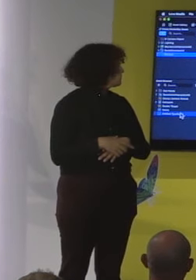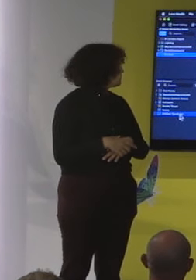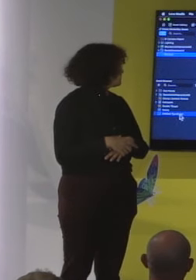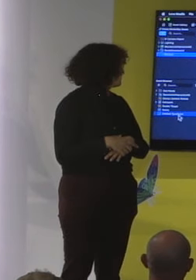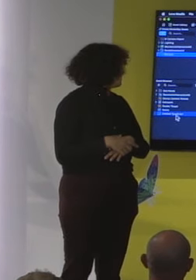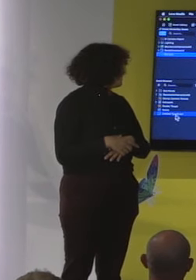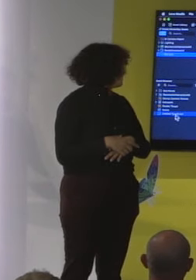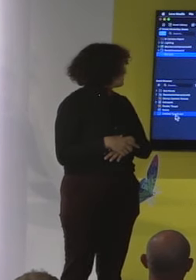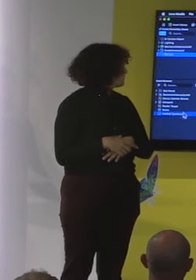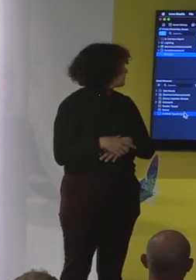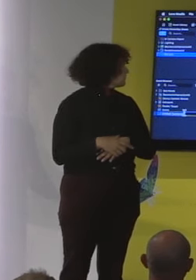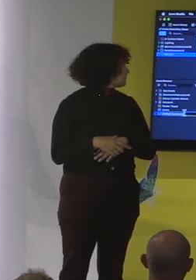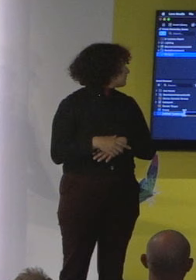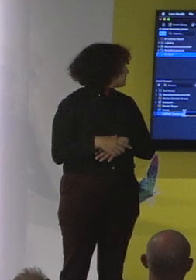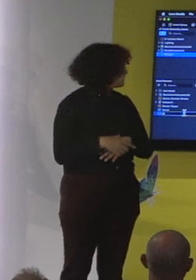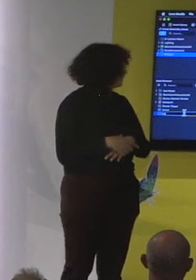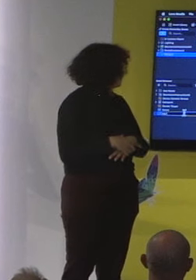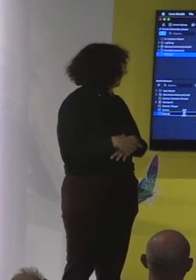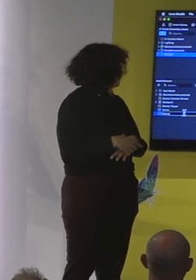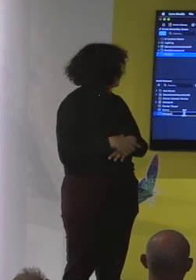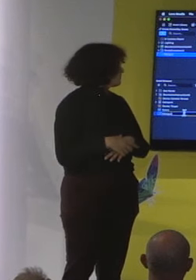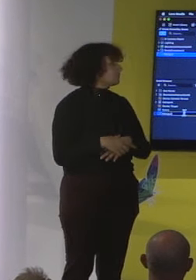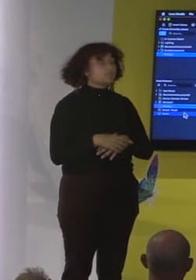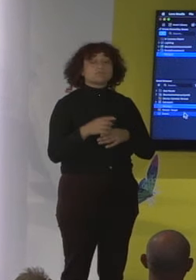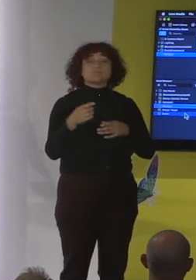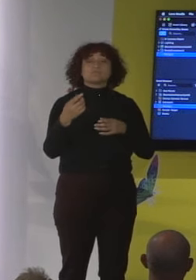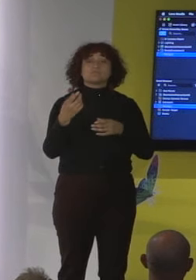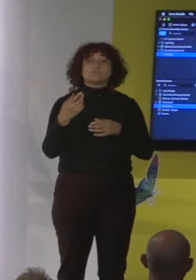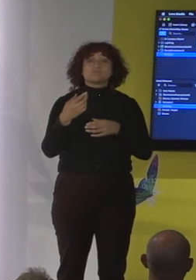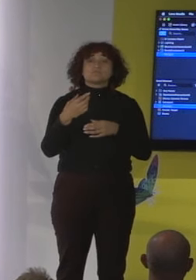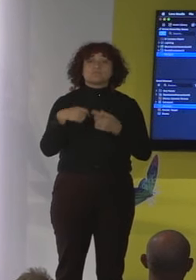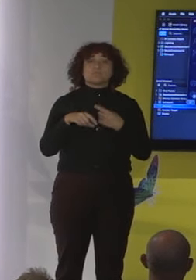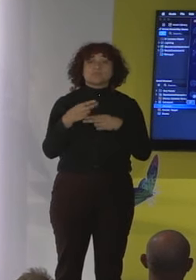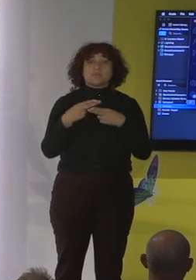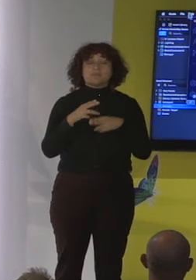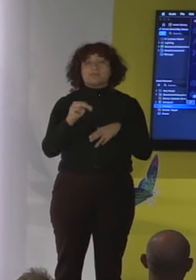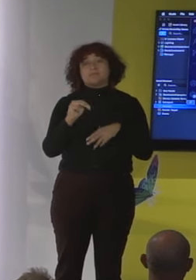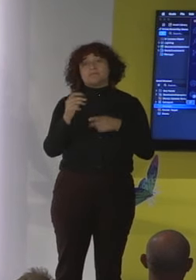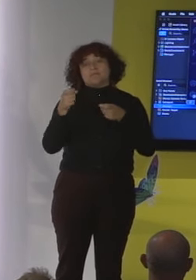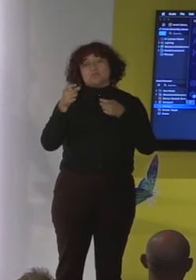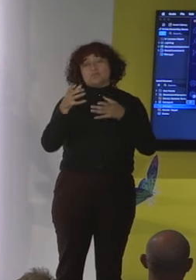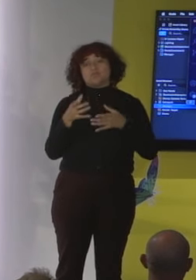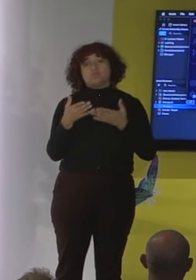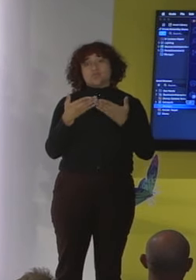So, here, let's rename it to manager and let's open up VS Code.